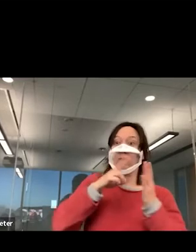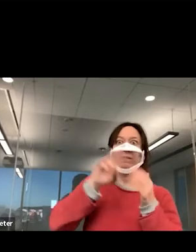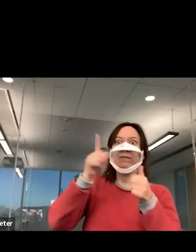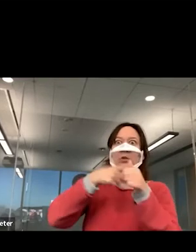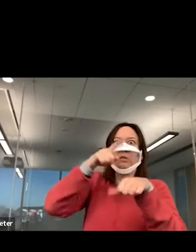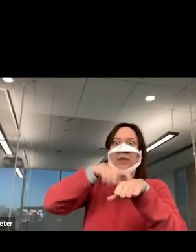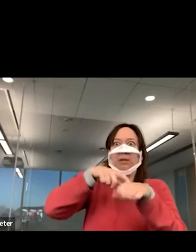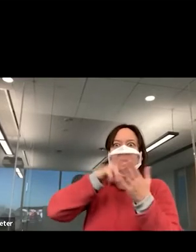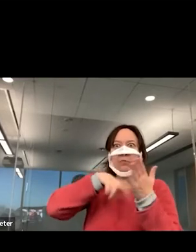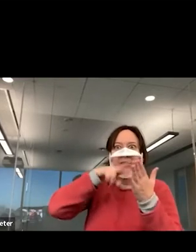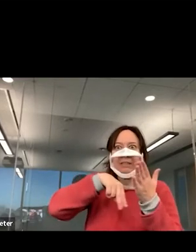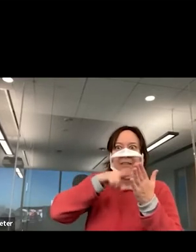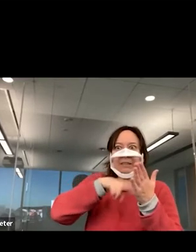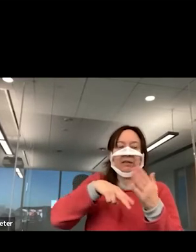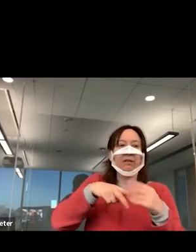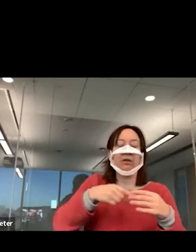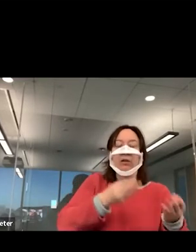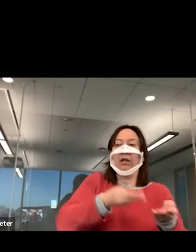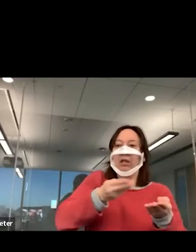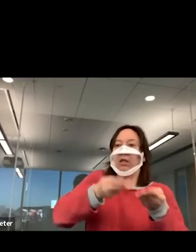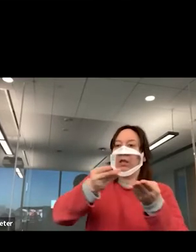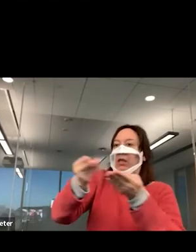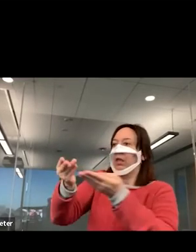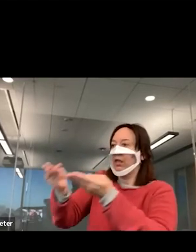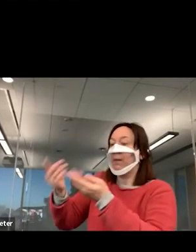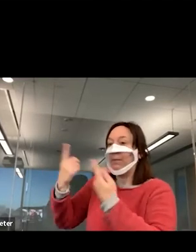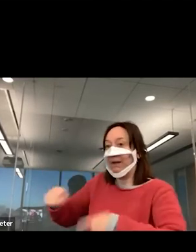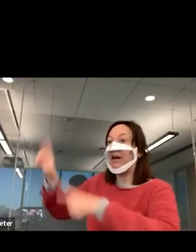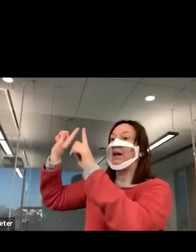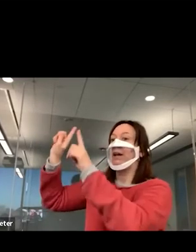eventually gets to him and there's you know someone says okay you're going to sign this